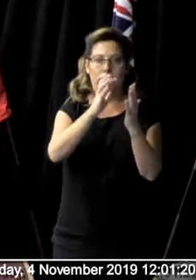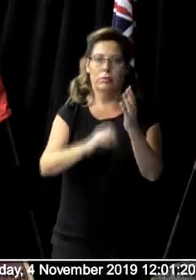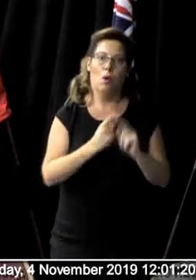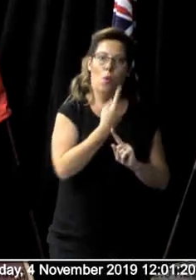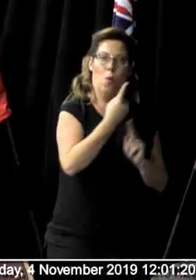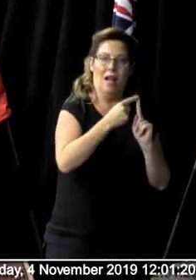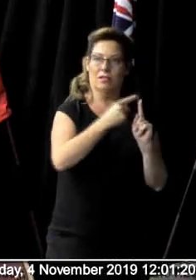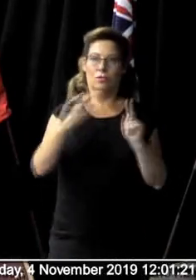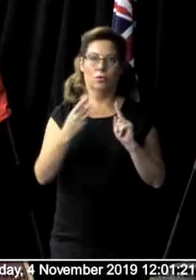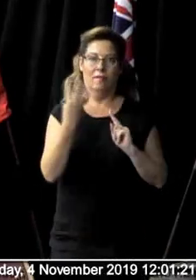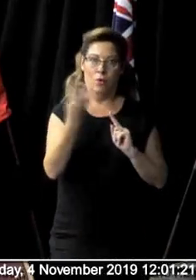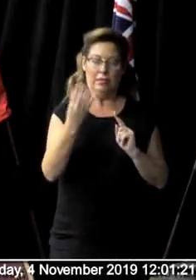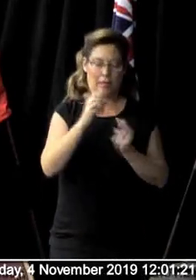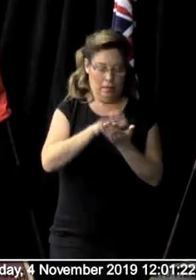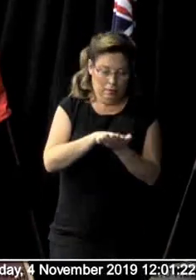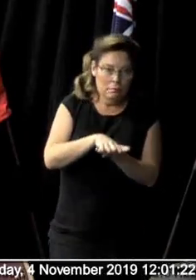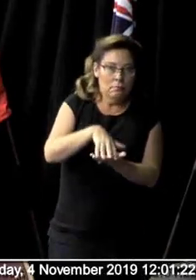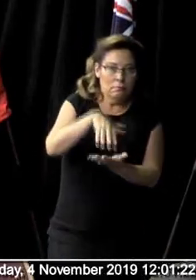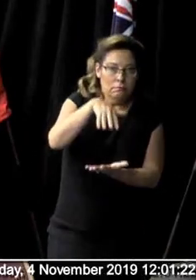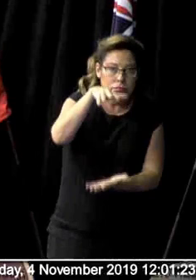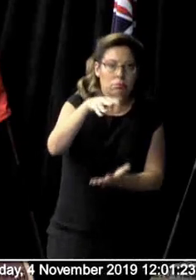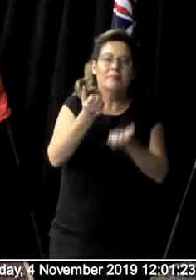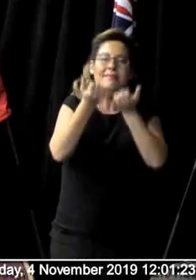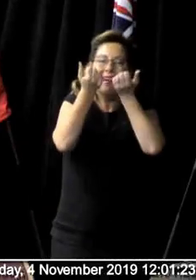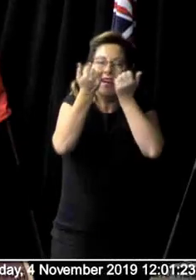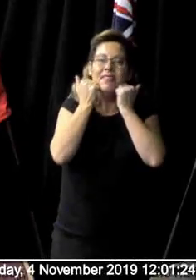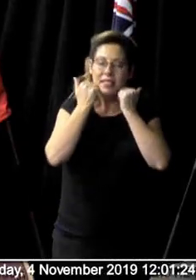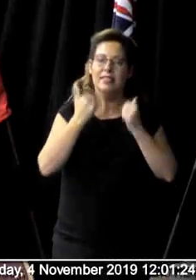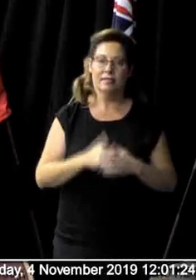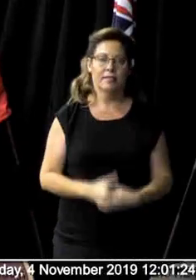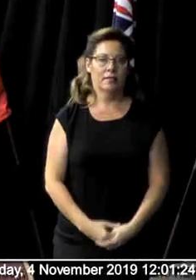Now, some of the material which has been tendered in that bundle will need to be